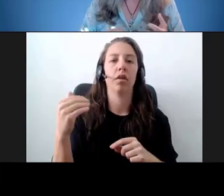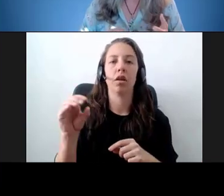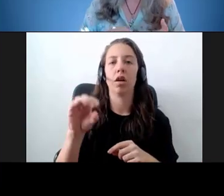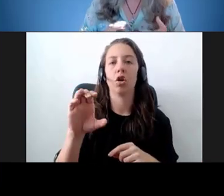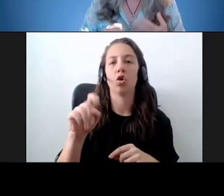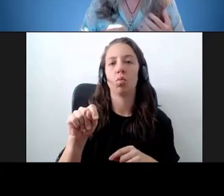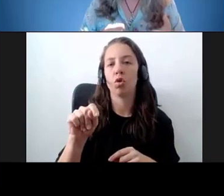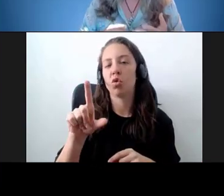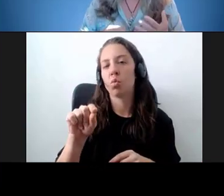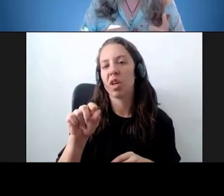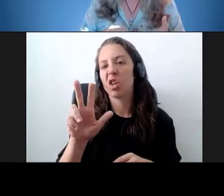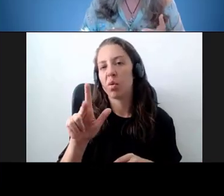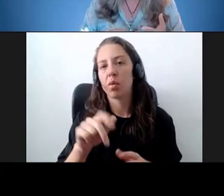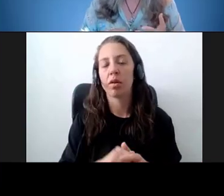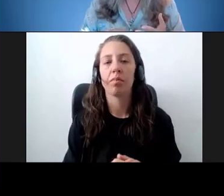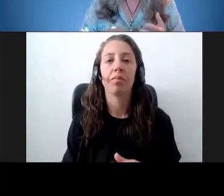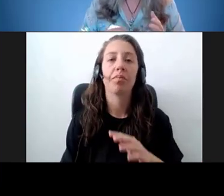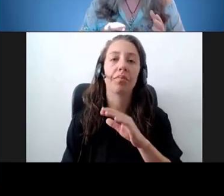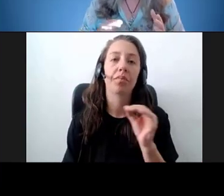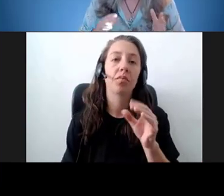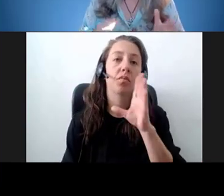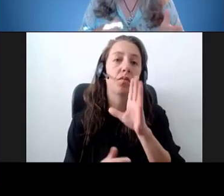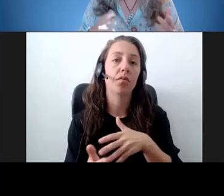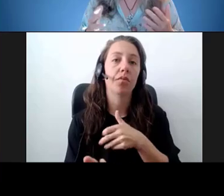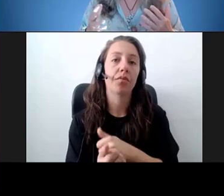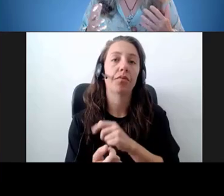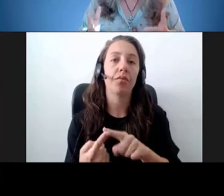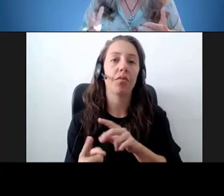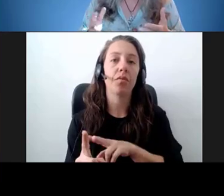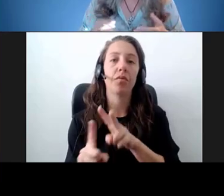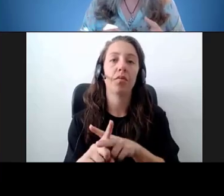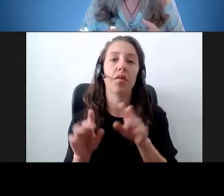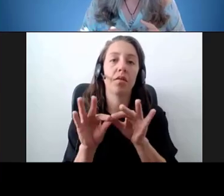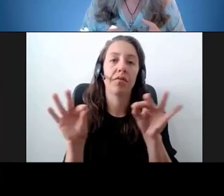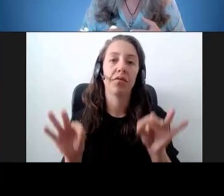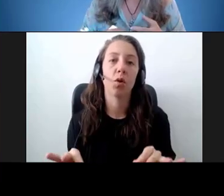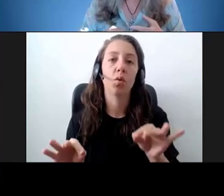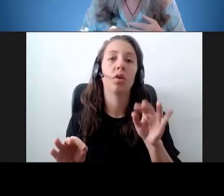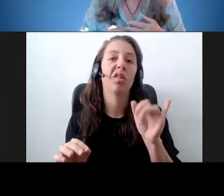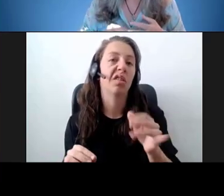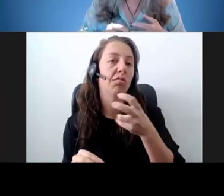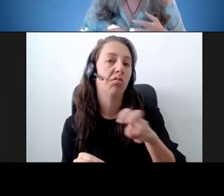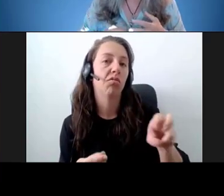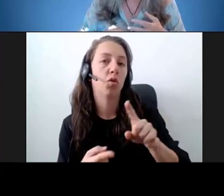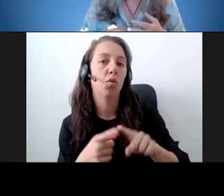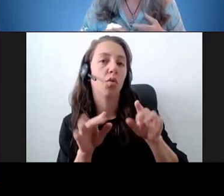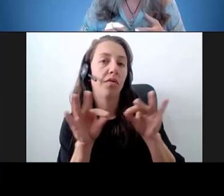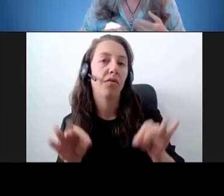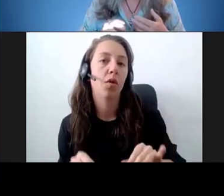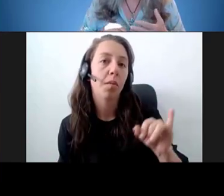And through updates to application forms that would be moving to FORMS-I now will be capturing the information needed